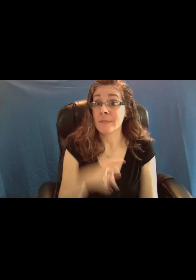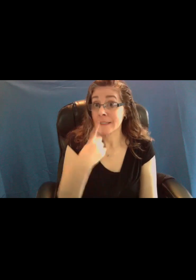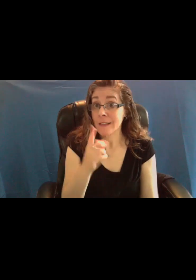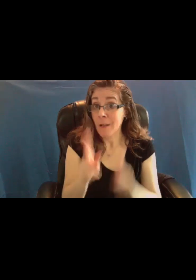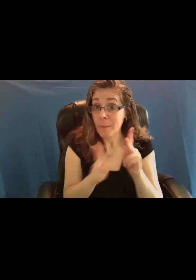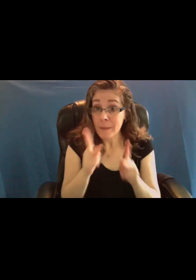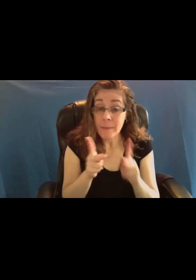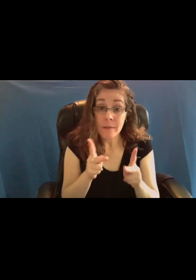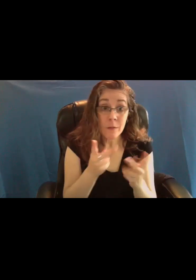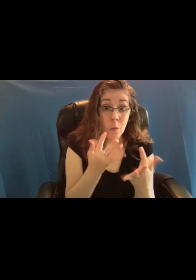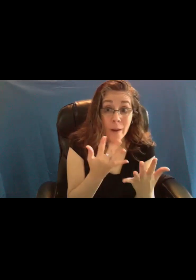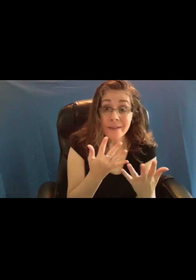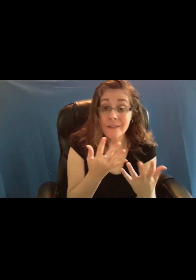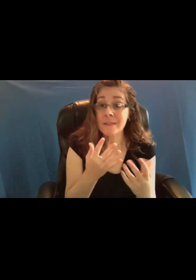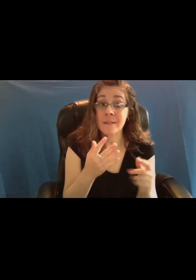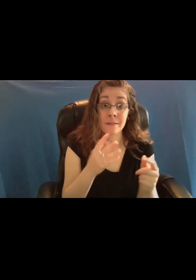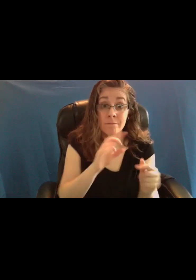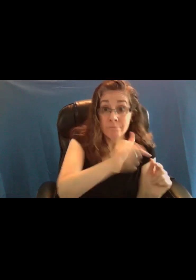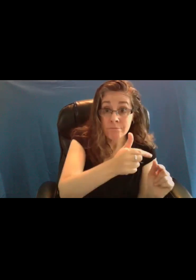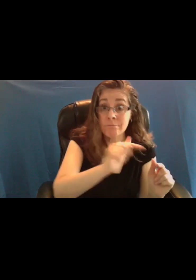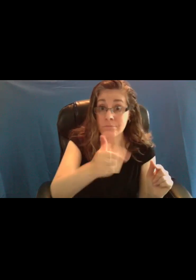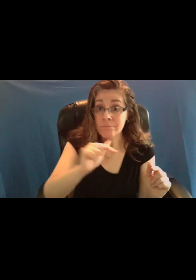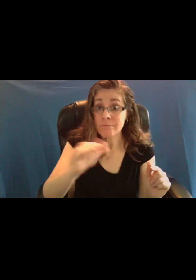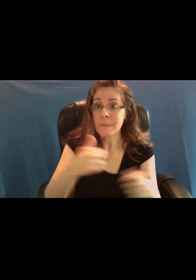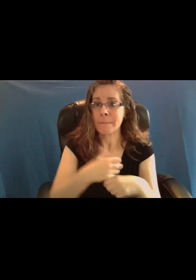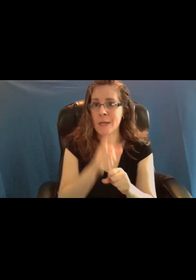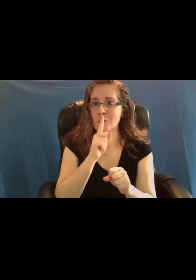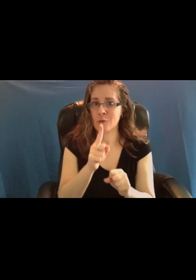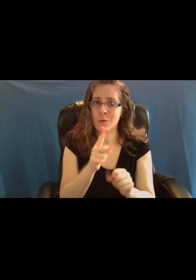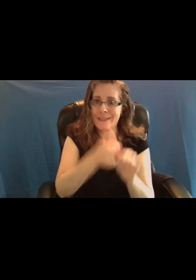the microphone to speak ensures that everyone can be heard.